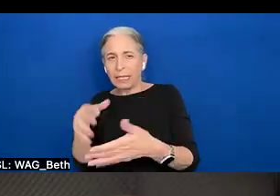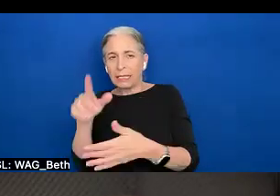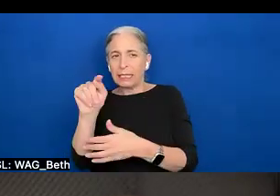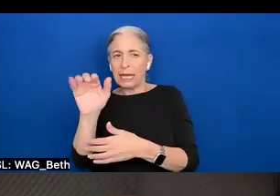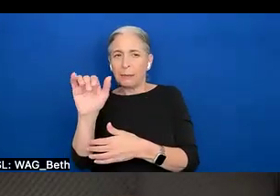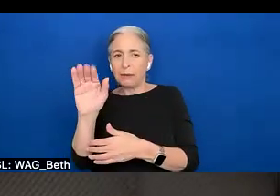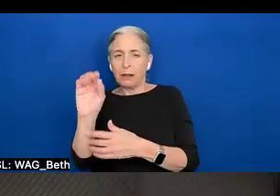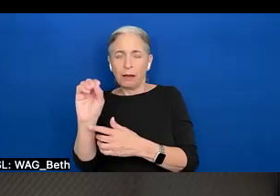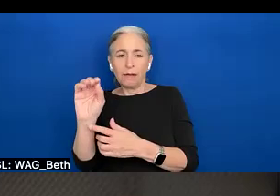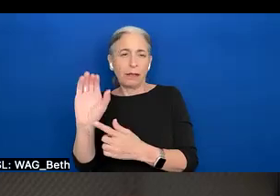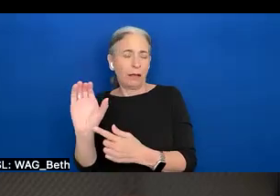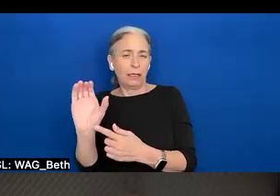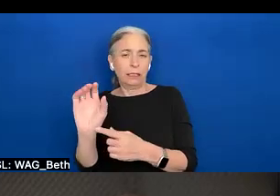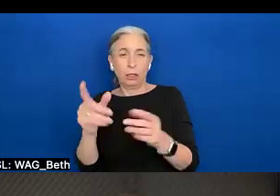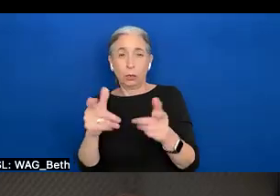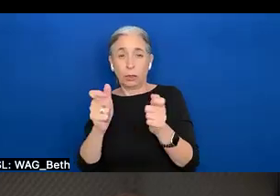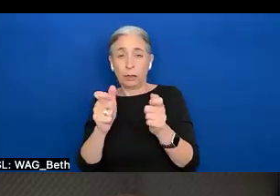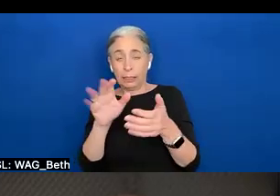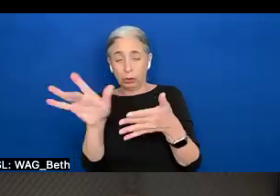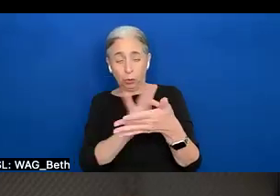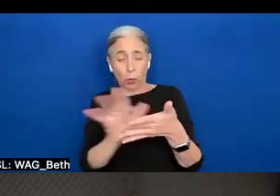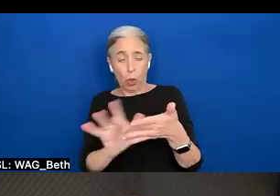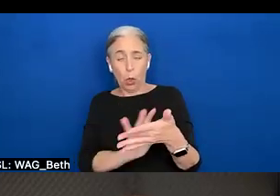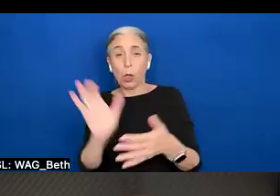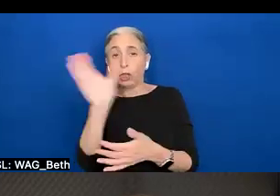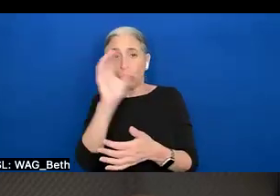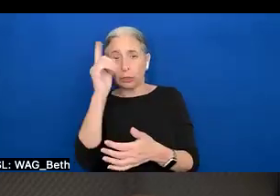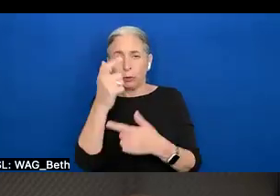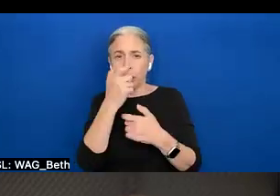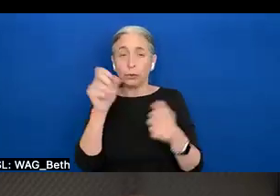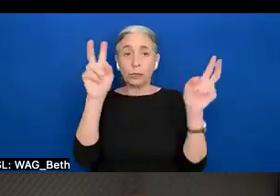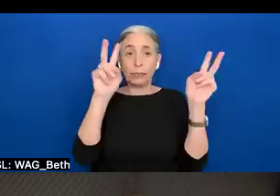quickly scroll through the magazine, searching for interesting title.